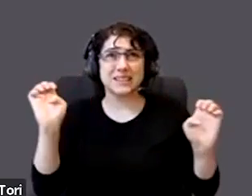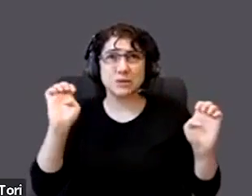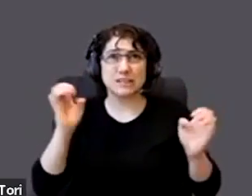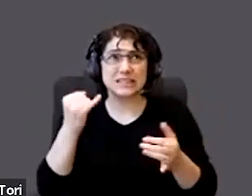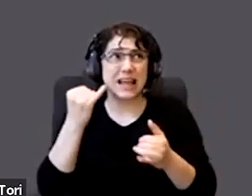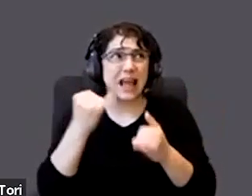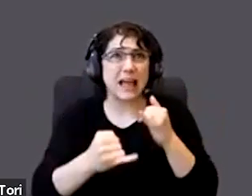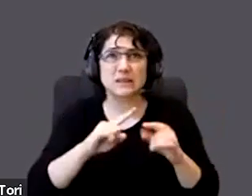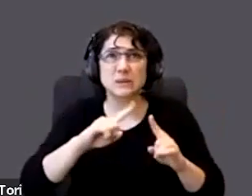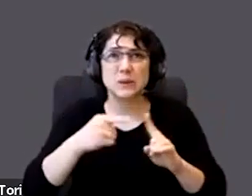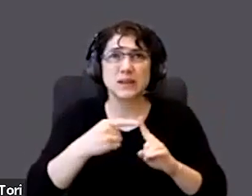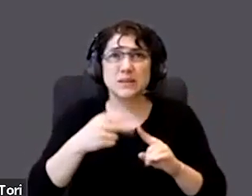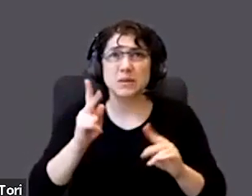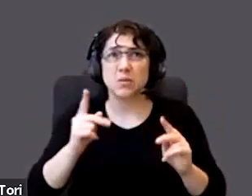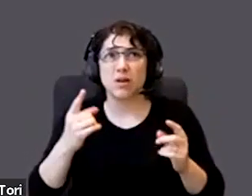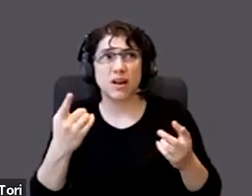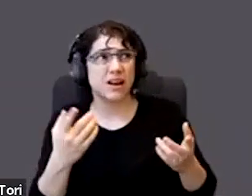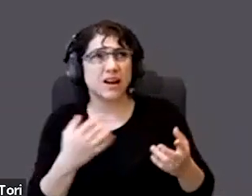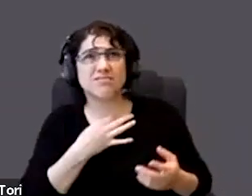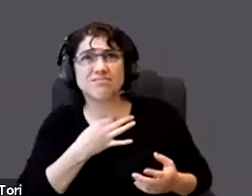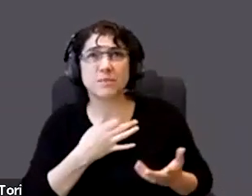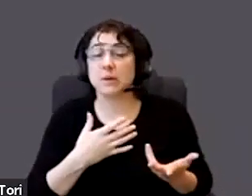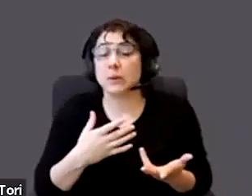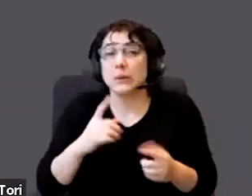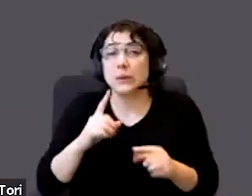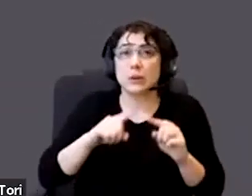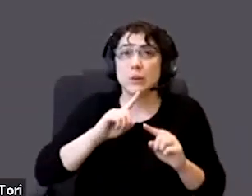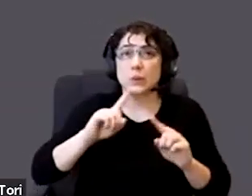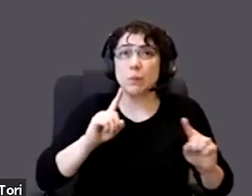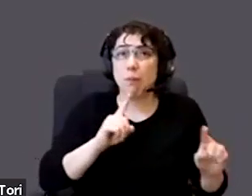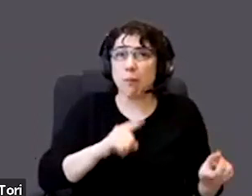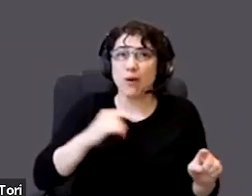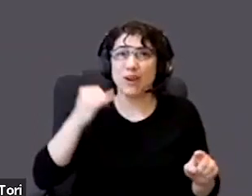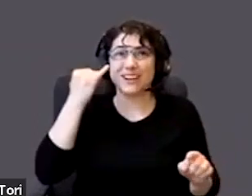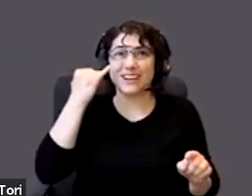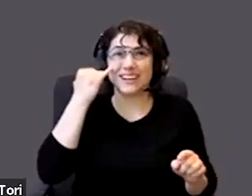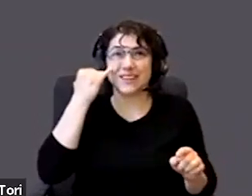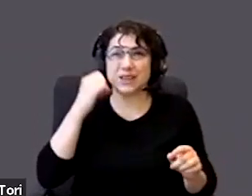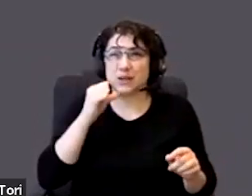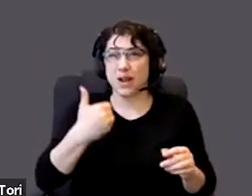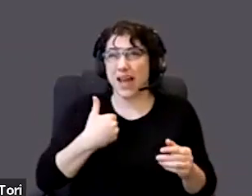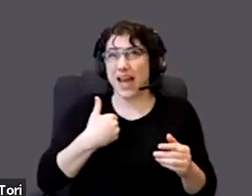of the data that people are expecting of us. And certainly I've heard from some jurisdictions that,